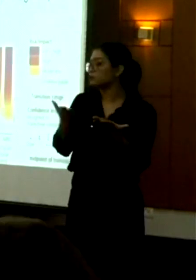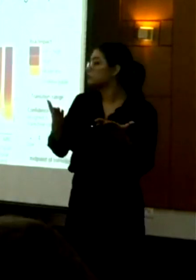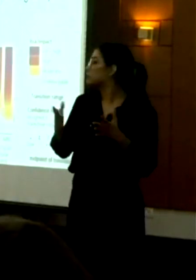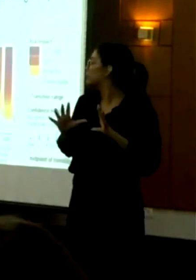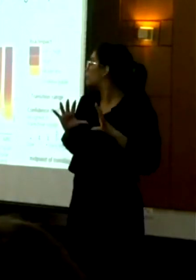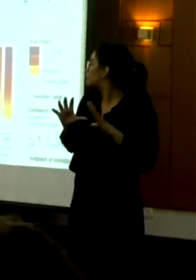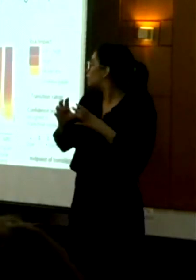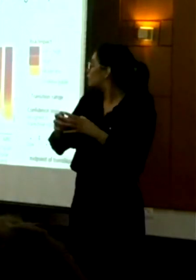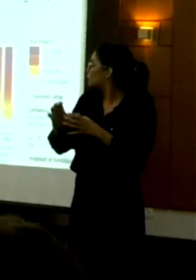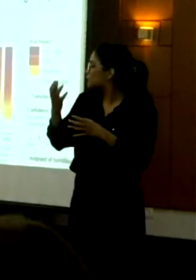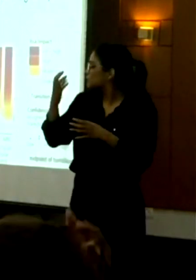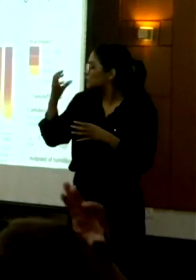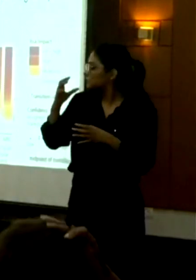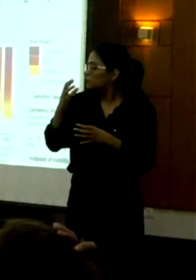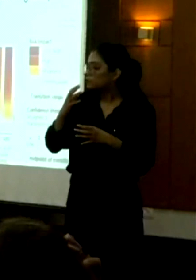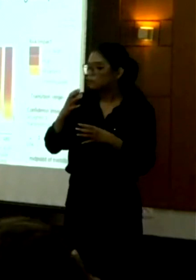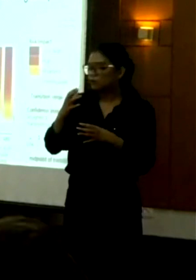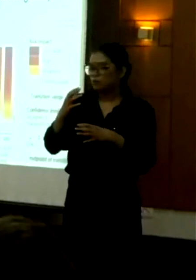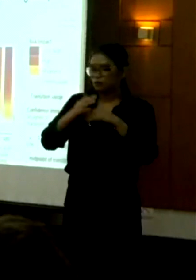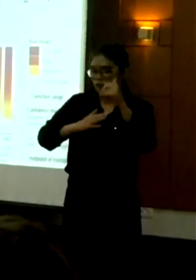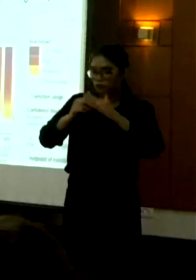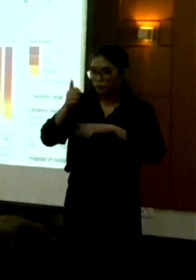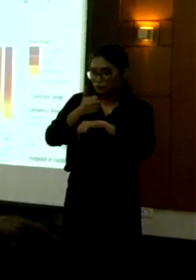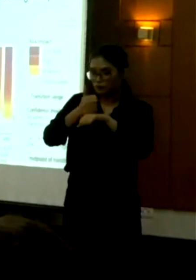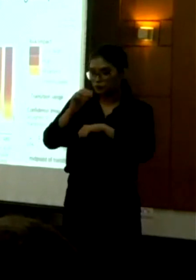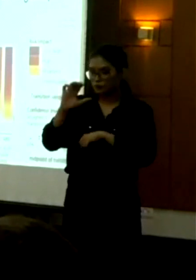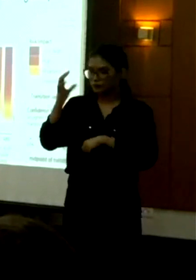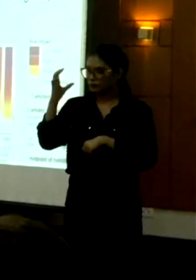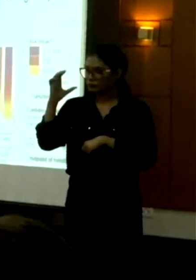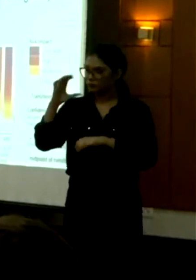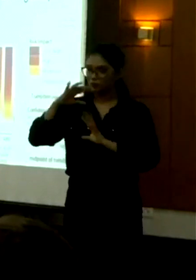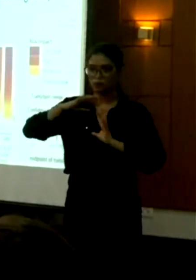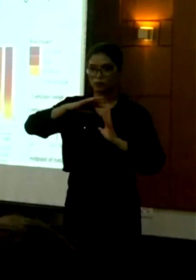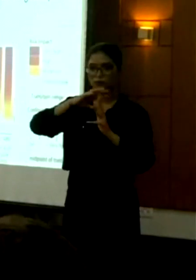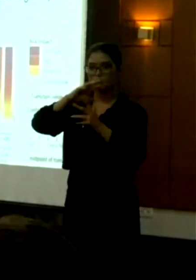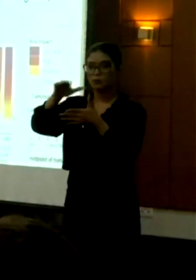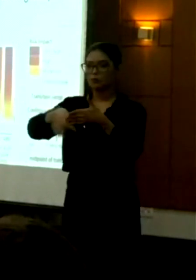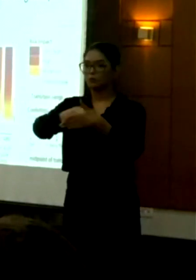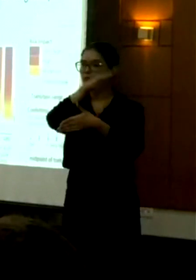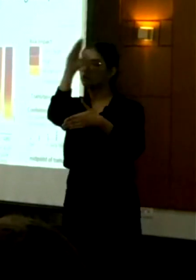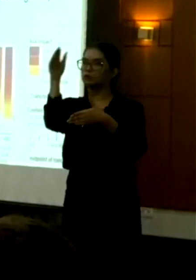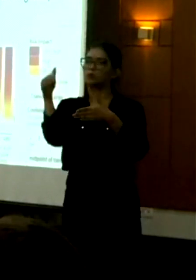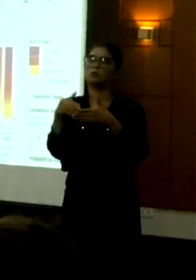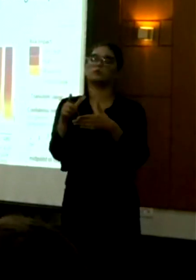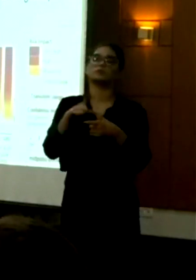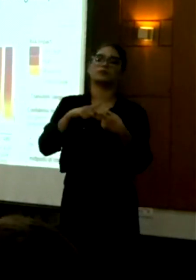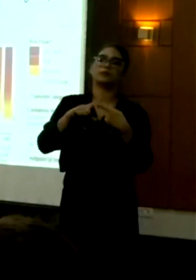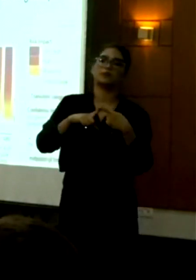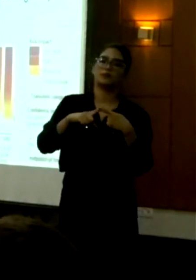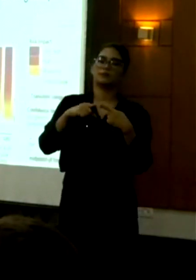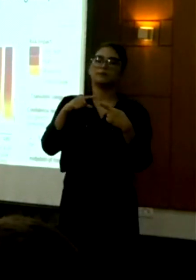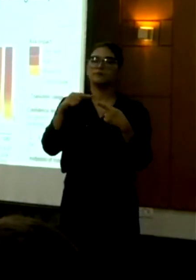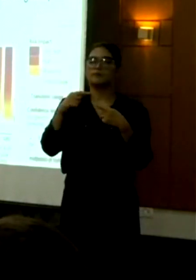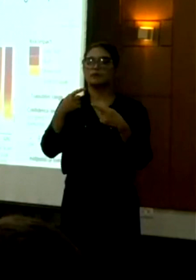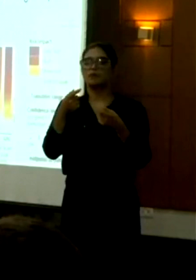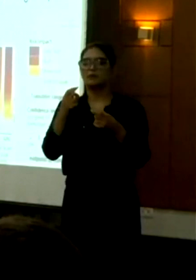, so between the disciplines very disciplinary, so there are meteorologists, engineers , administrators